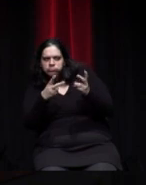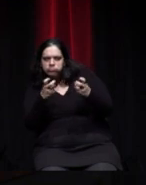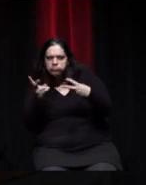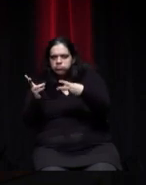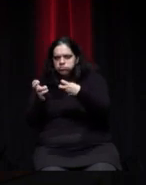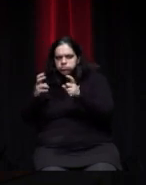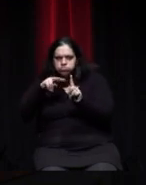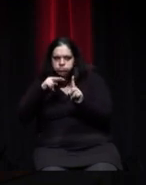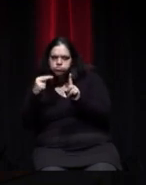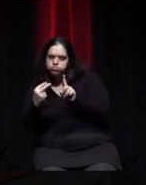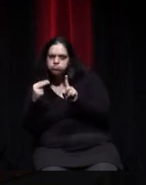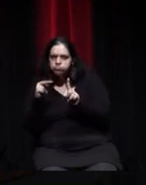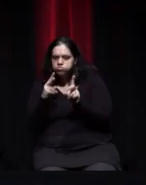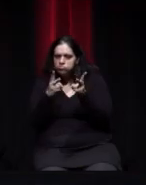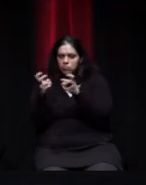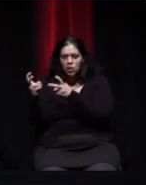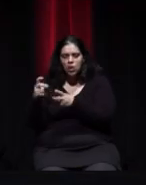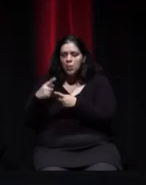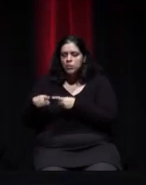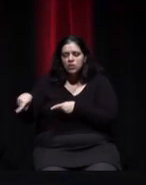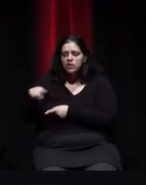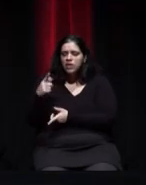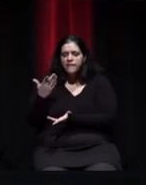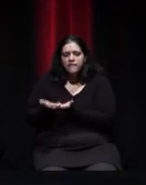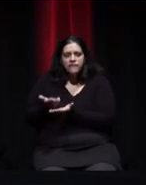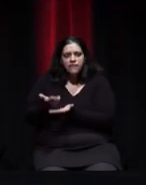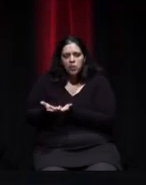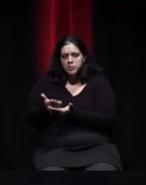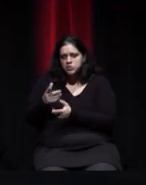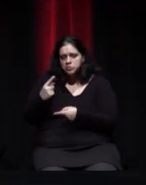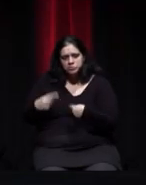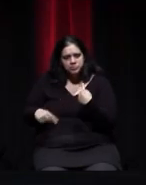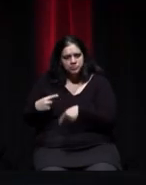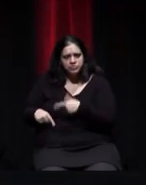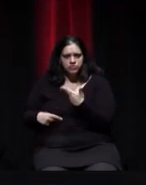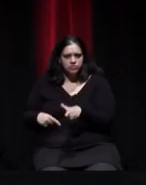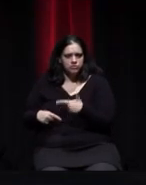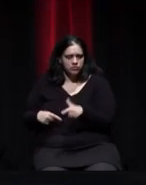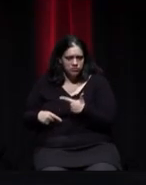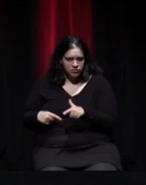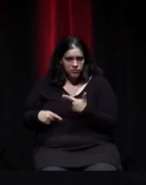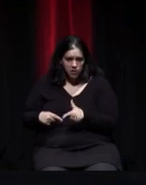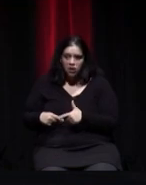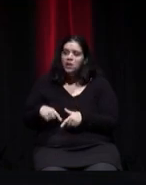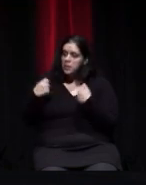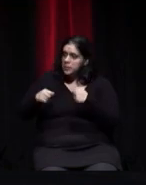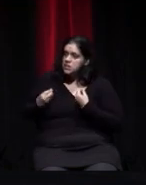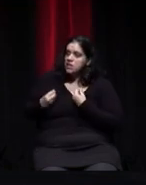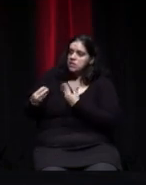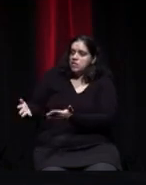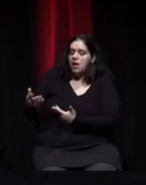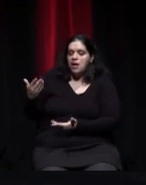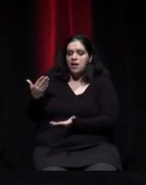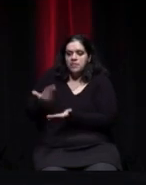Why? Because they lack a political formation. Provide political formation. Give them two coffees